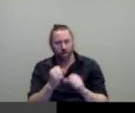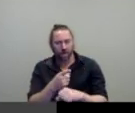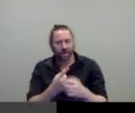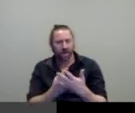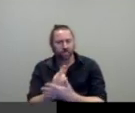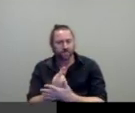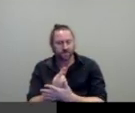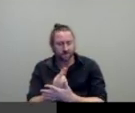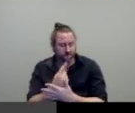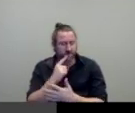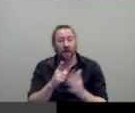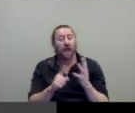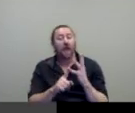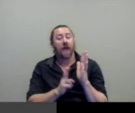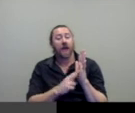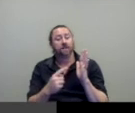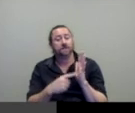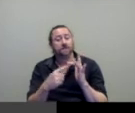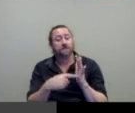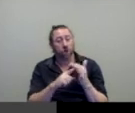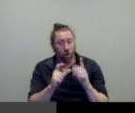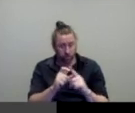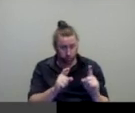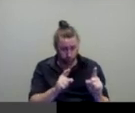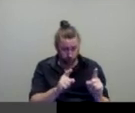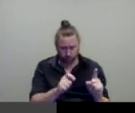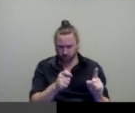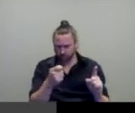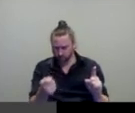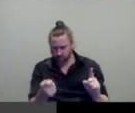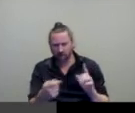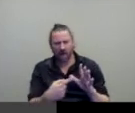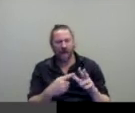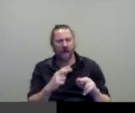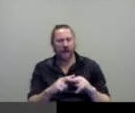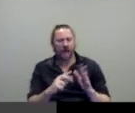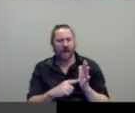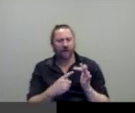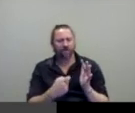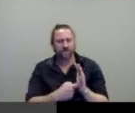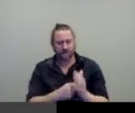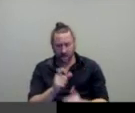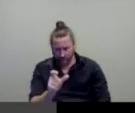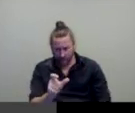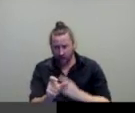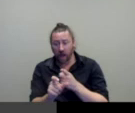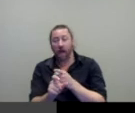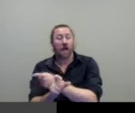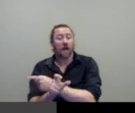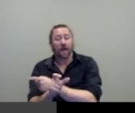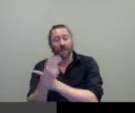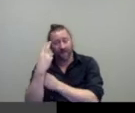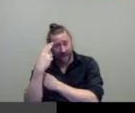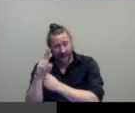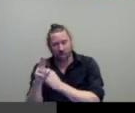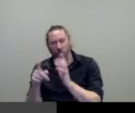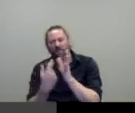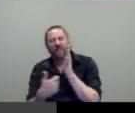in every instance untitled is followed by the word after and then the name of the artist or the